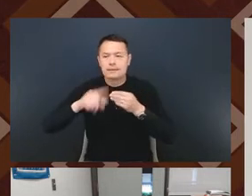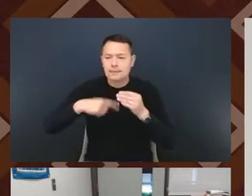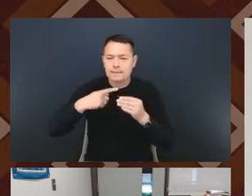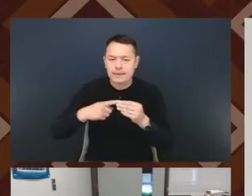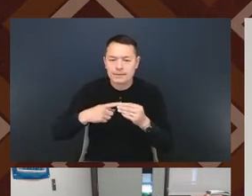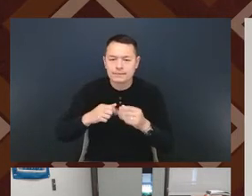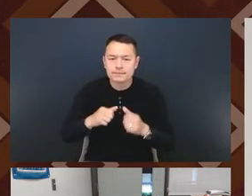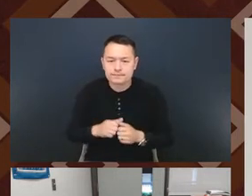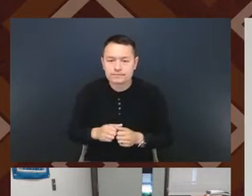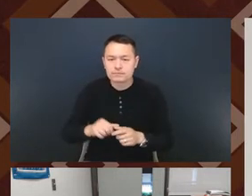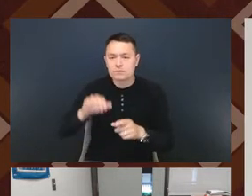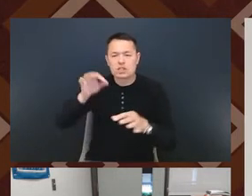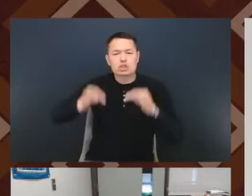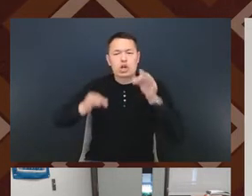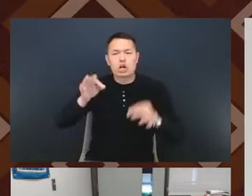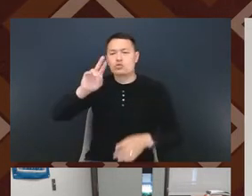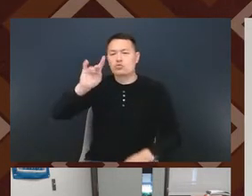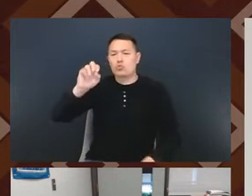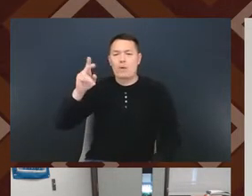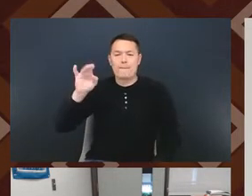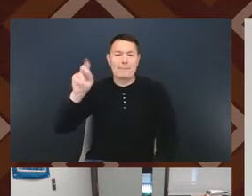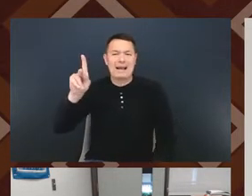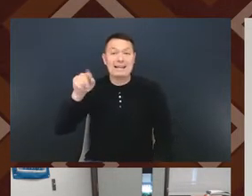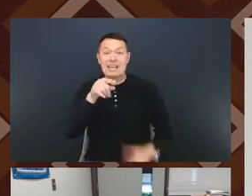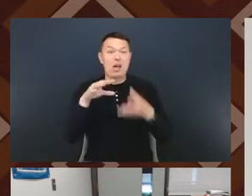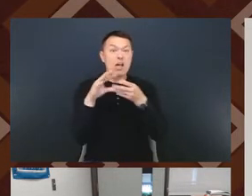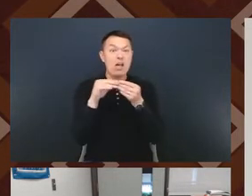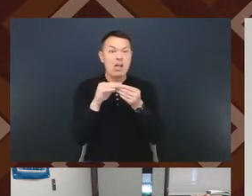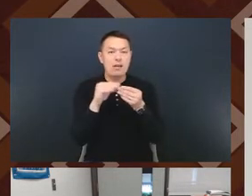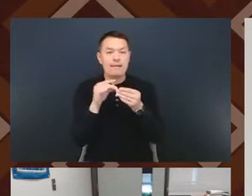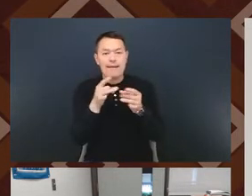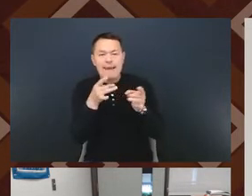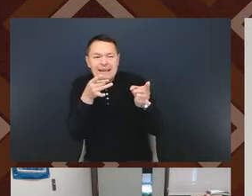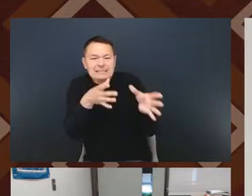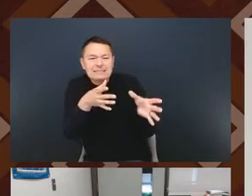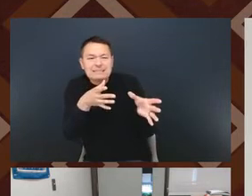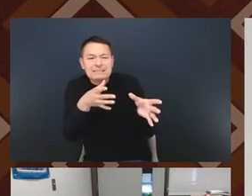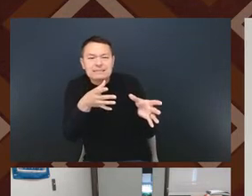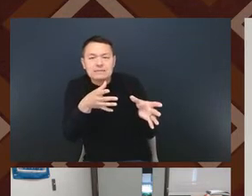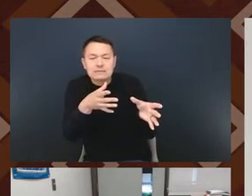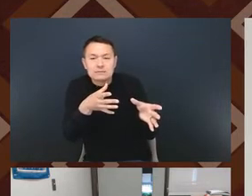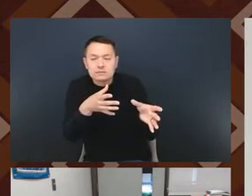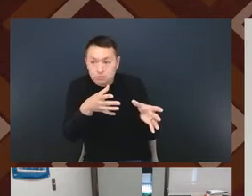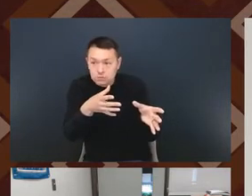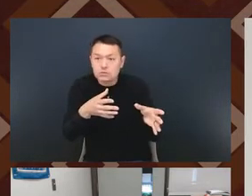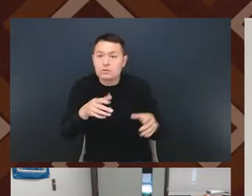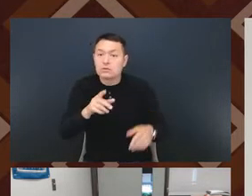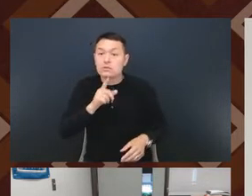is his hatred towards the Filipinos is really fueled